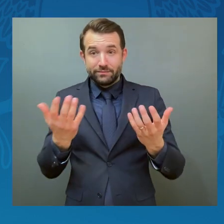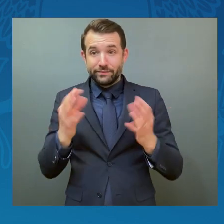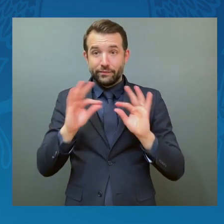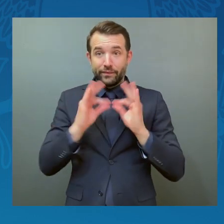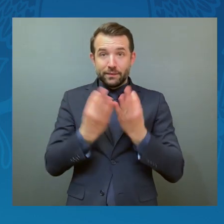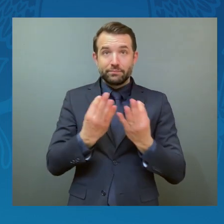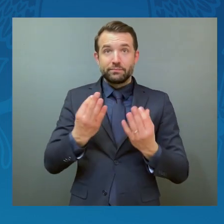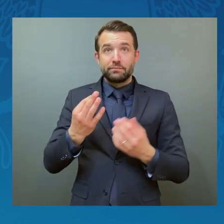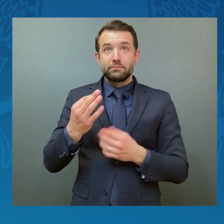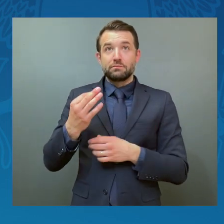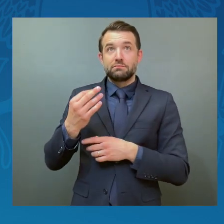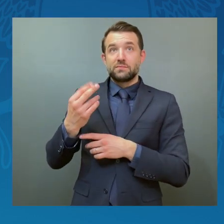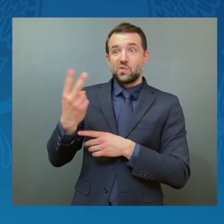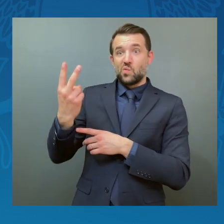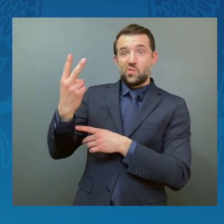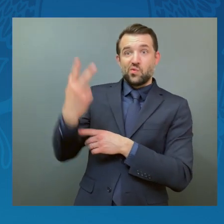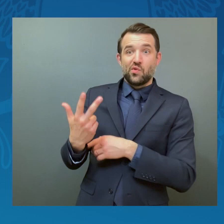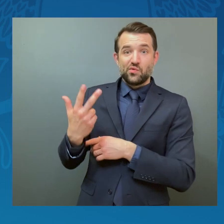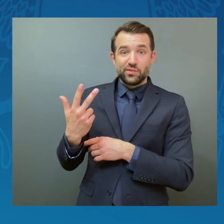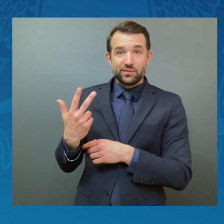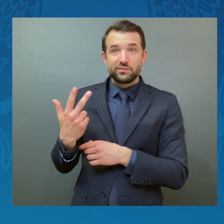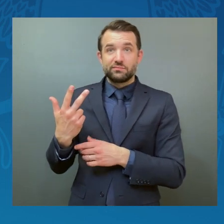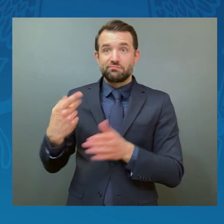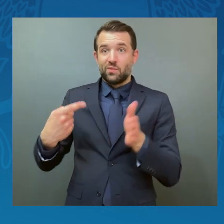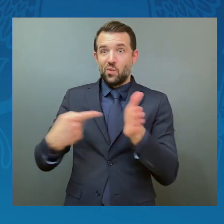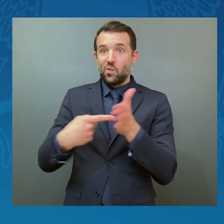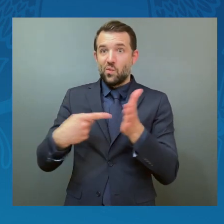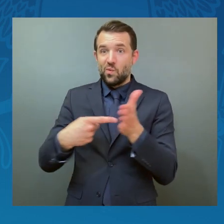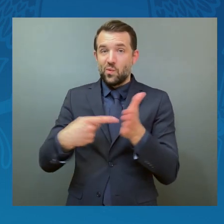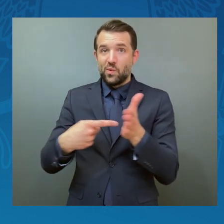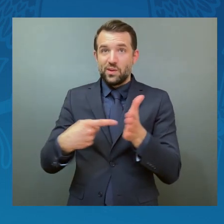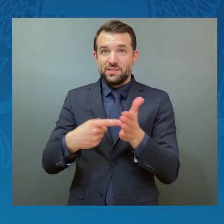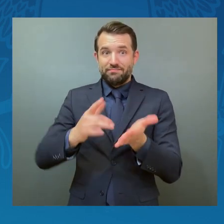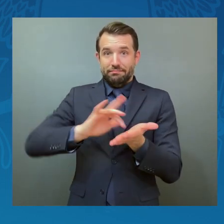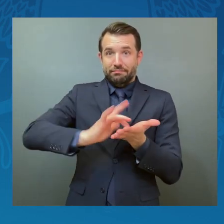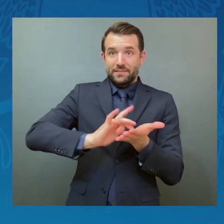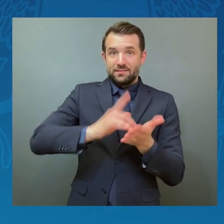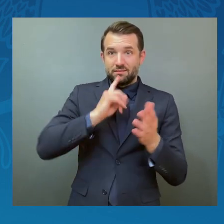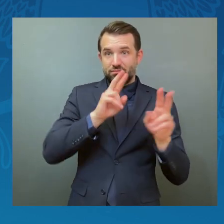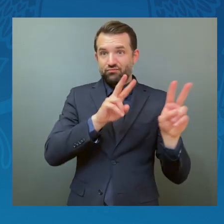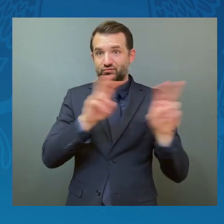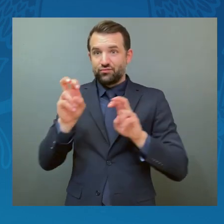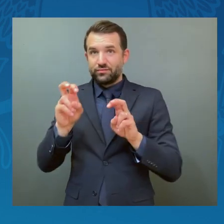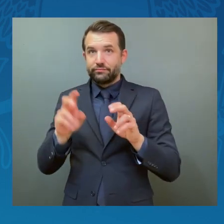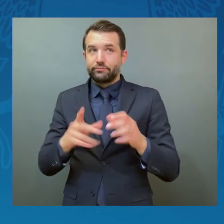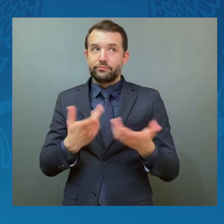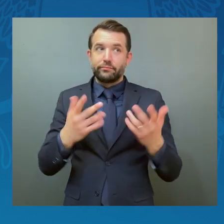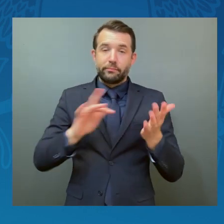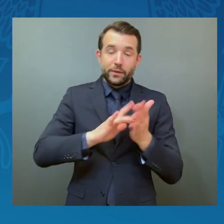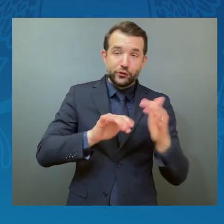medical issues, medical challenges, and medical debt contribute to personal bankruptcy.